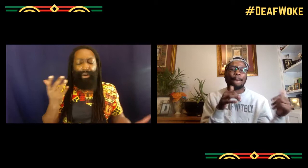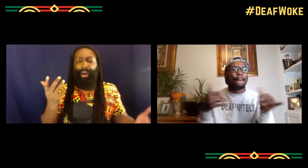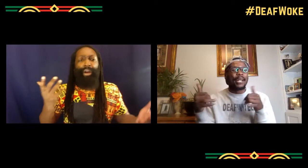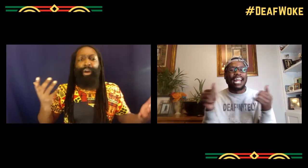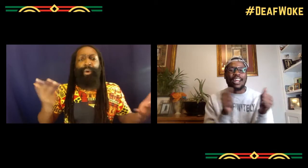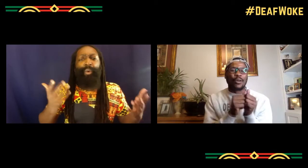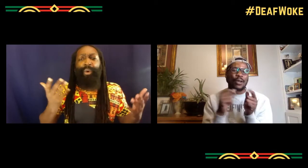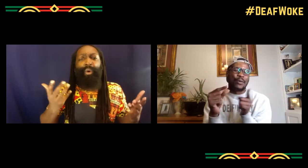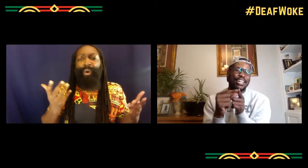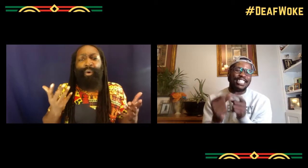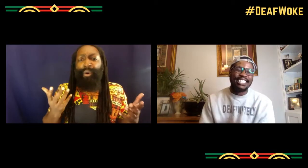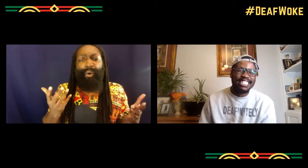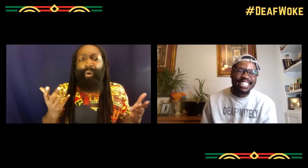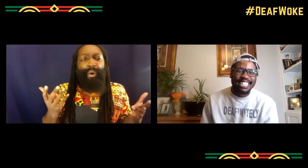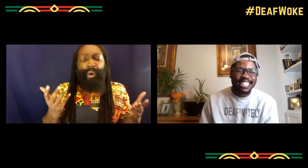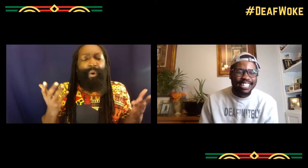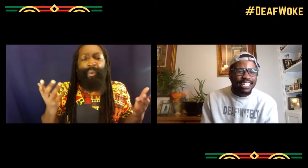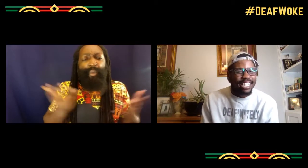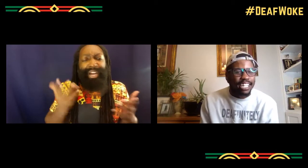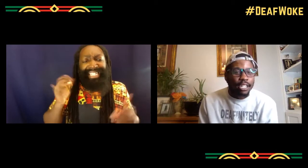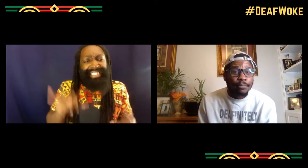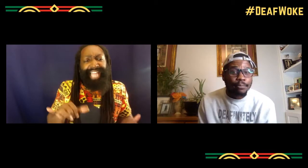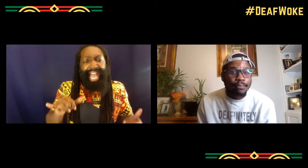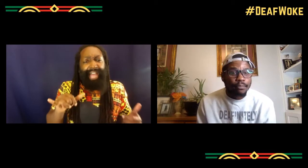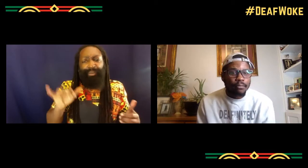Wow. That's dope. You can play with the word.